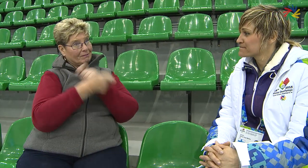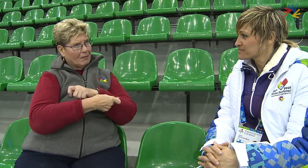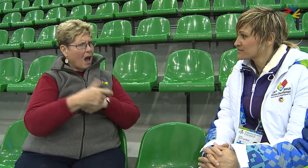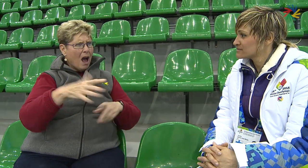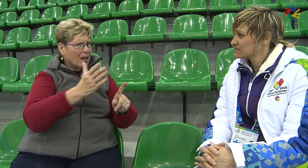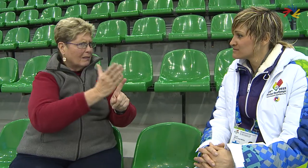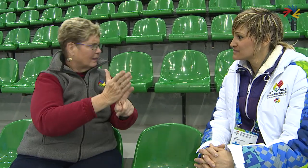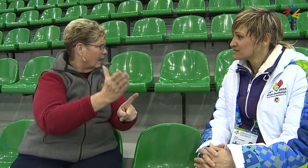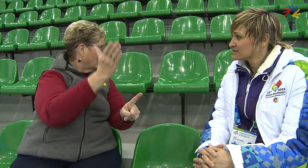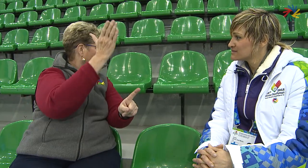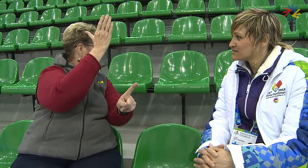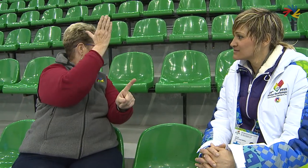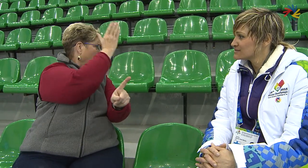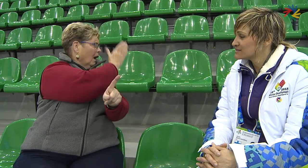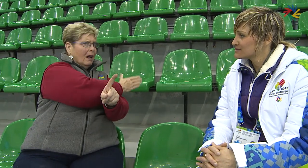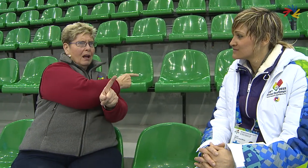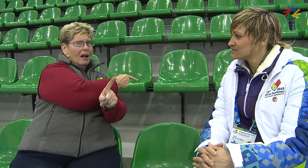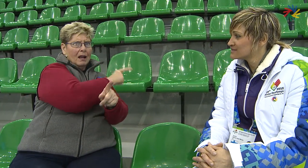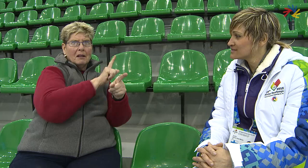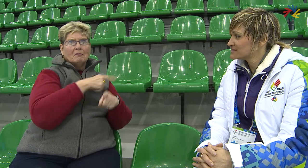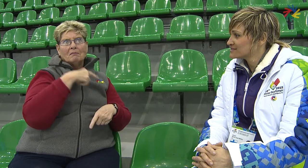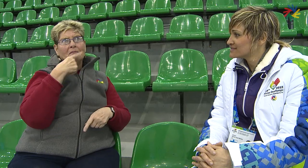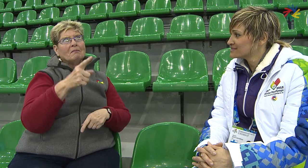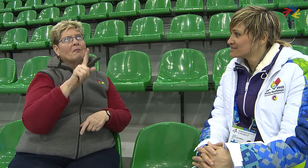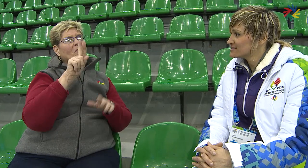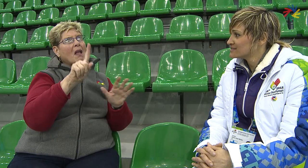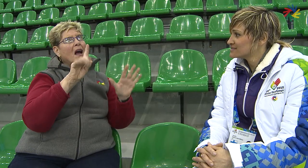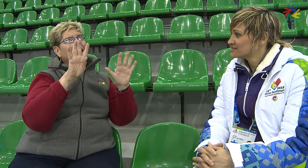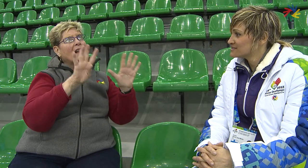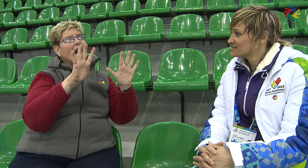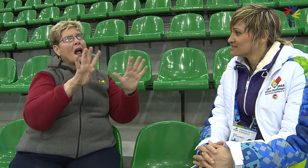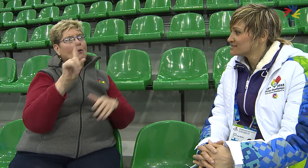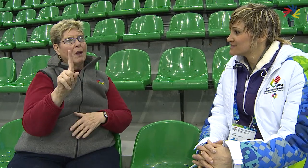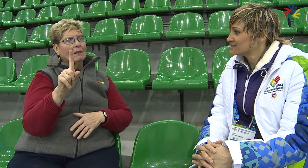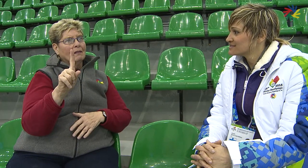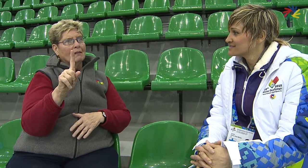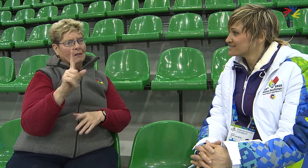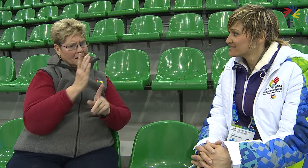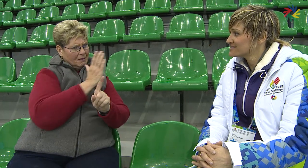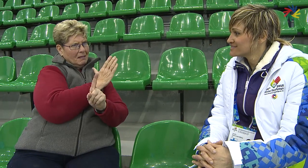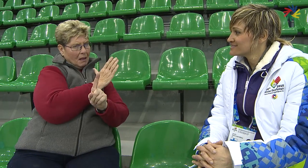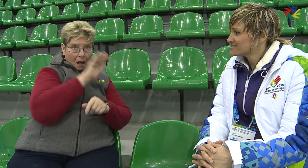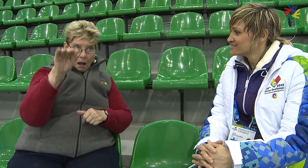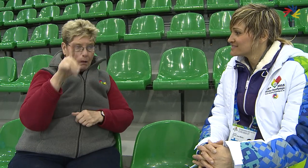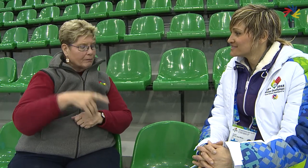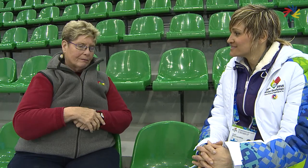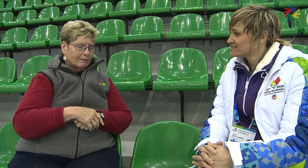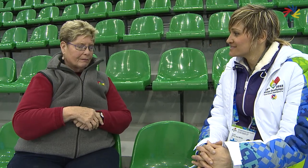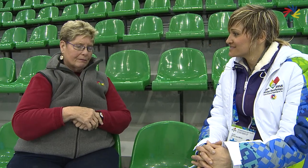the Deaflympics way before, I would say in 1991, to which they were not willing.